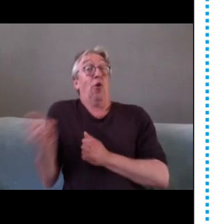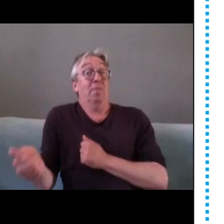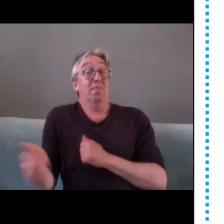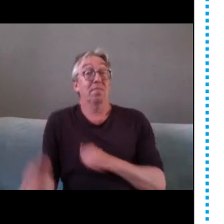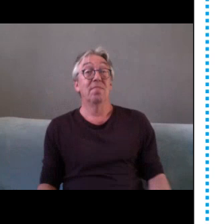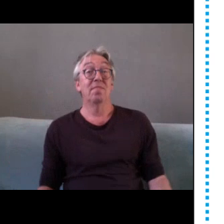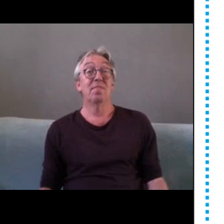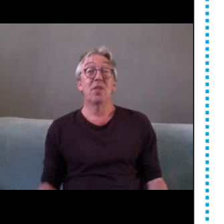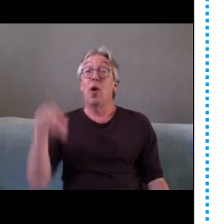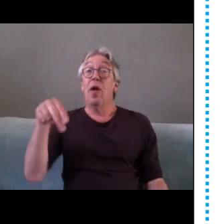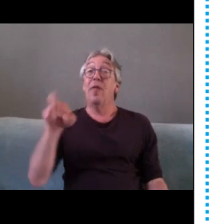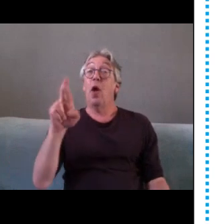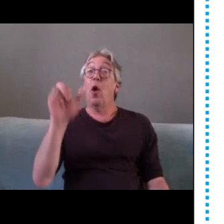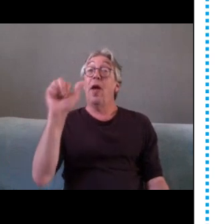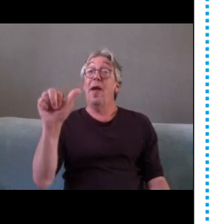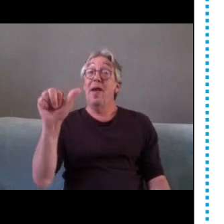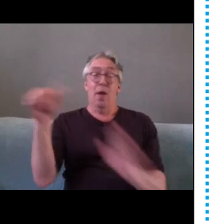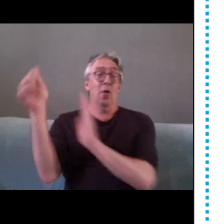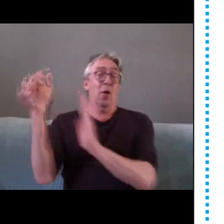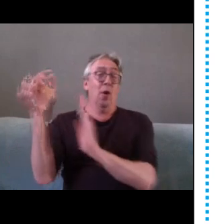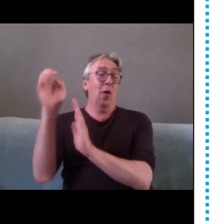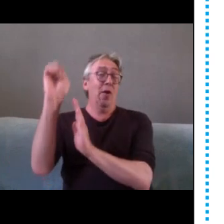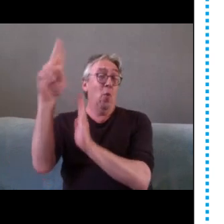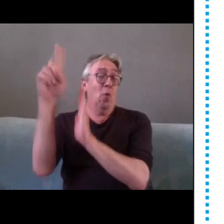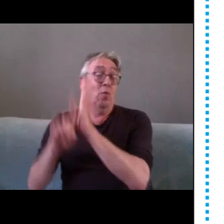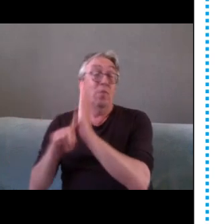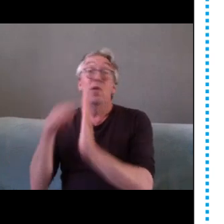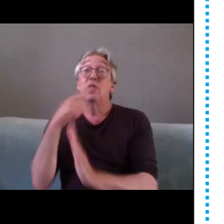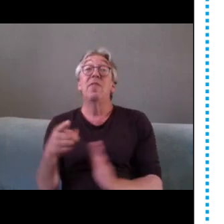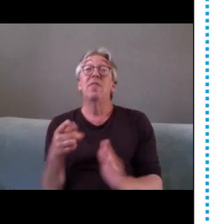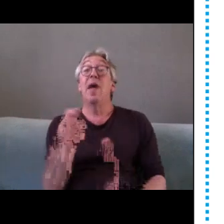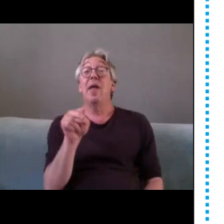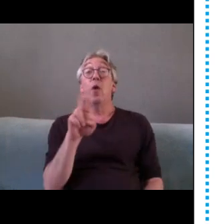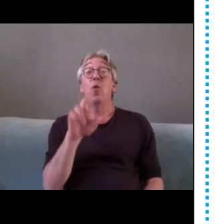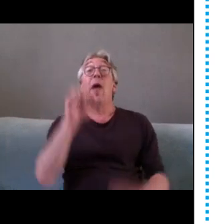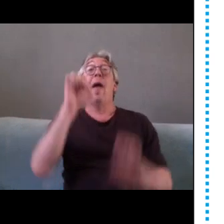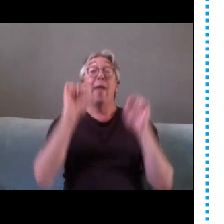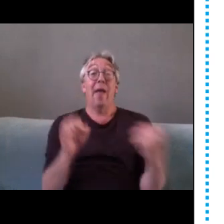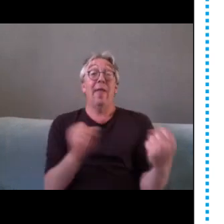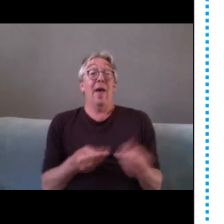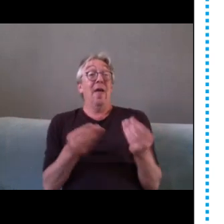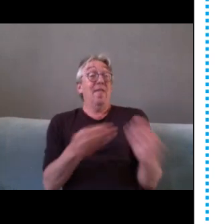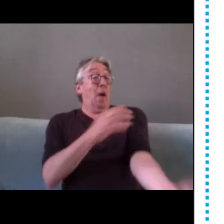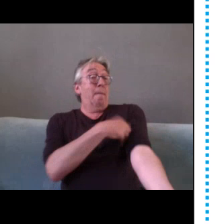that is what the Code says. And these other authorities, the powers that they can have is requiring